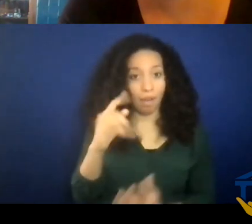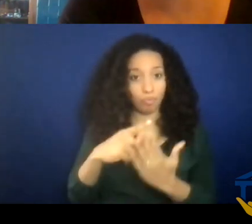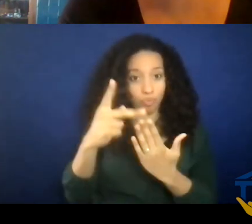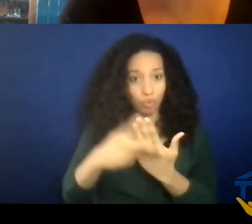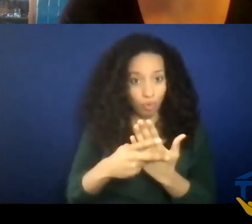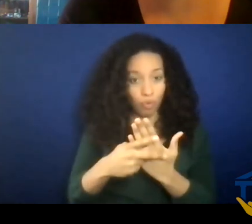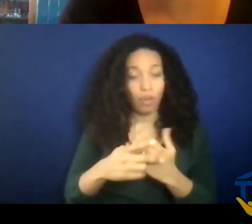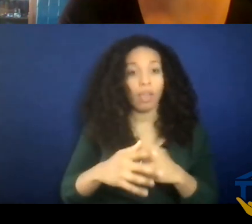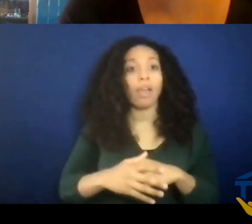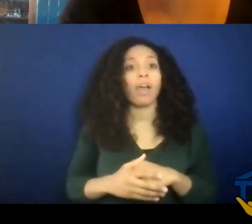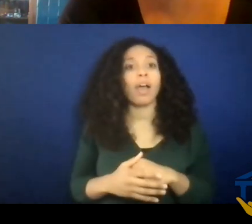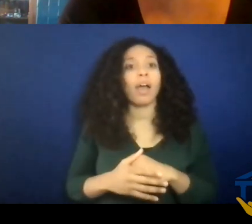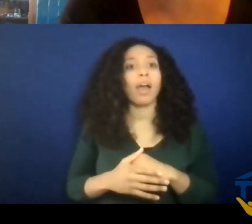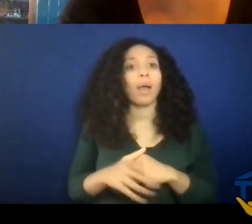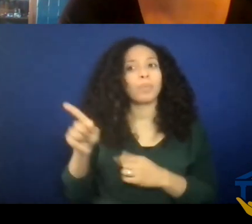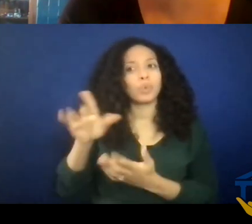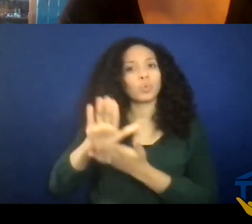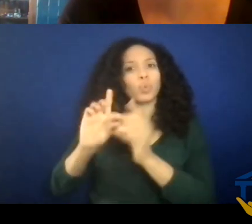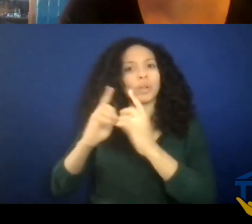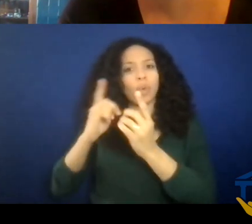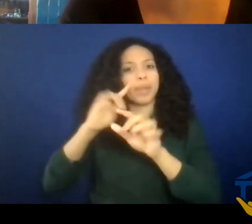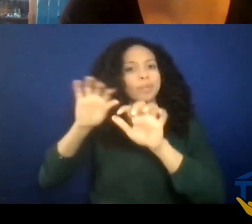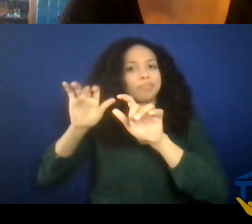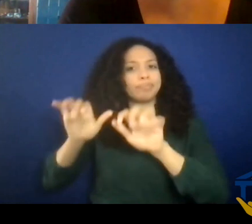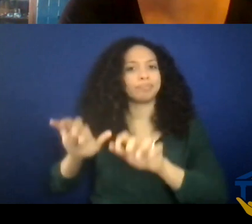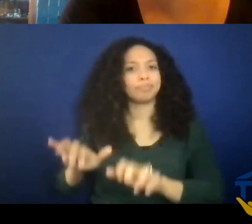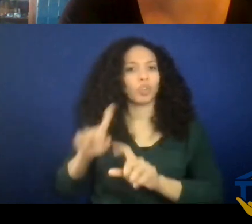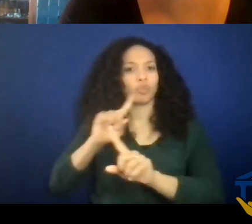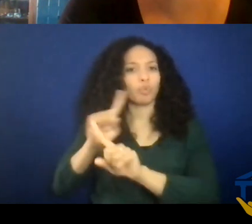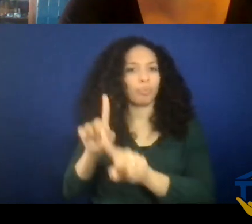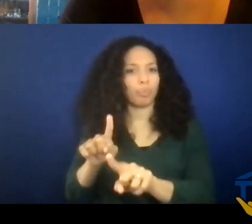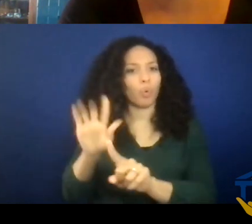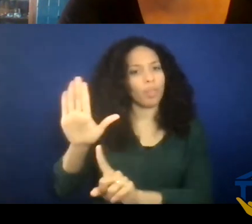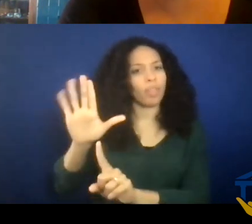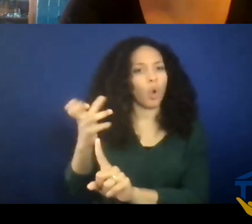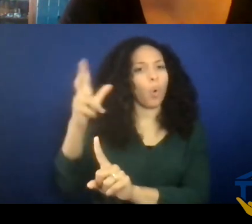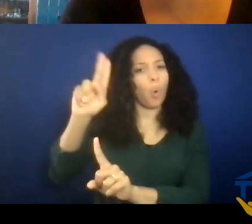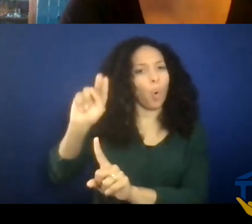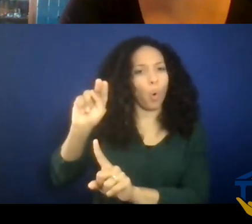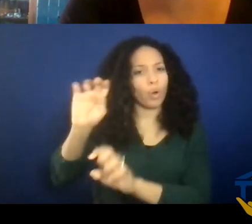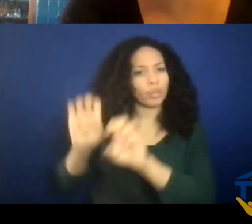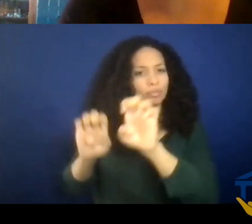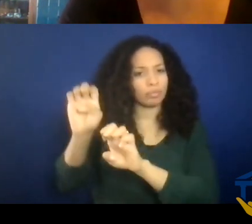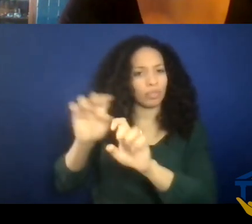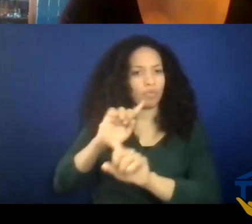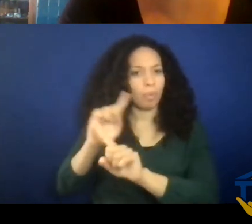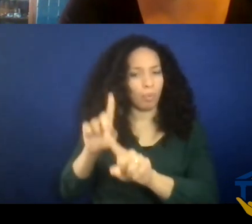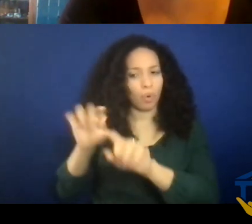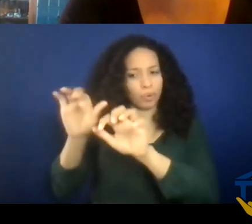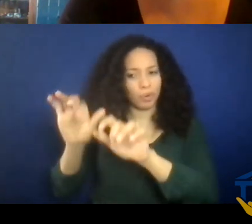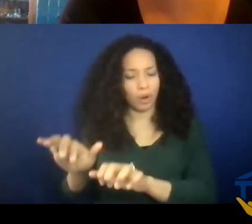writes a report. Their own evaluation report based on just a review of that information